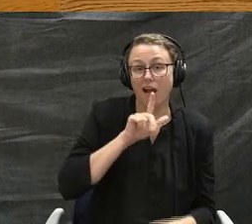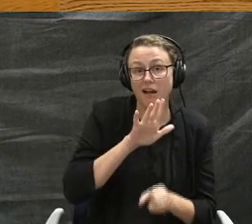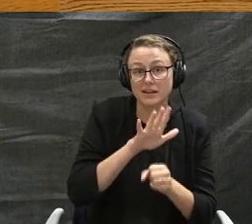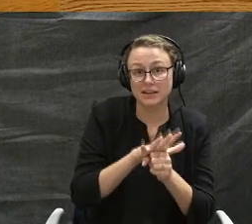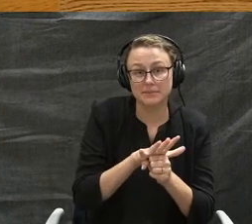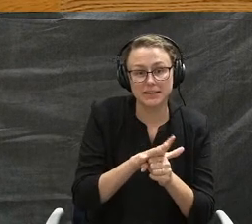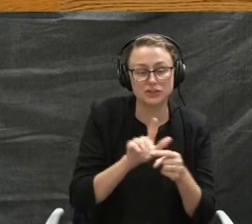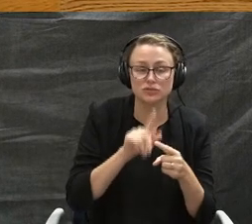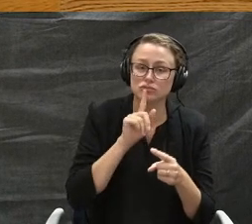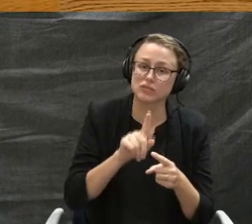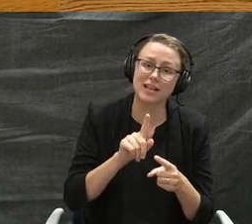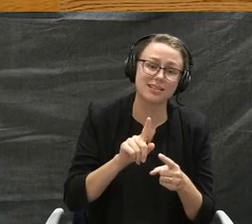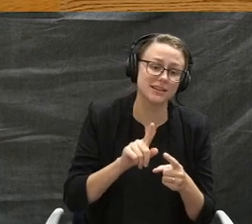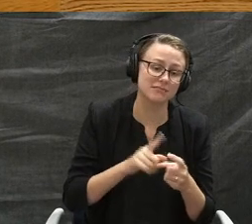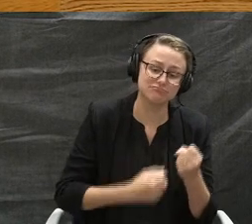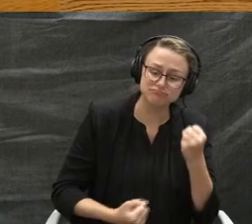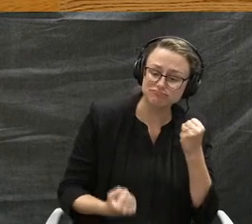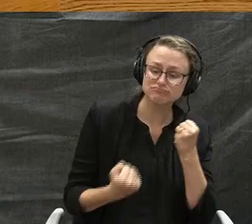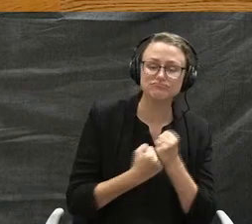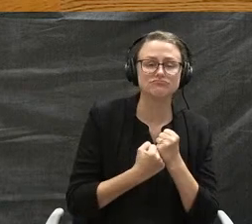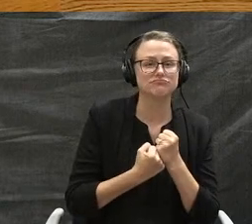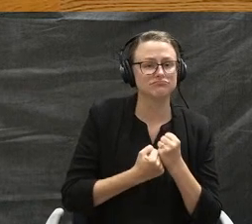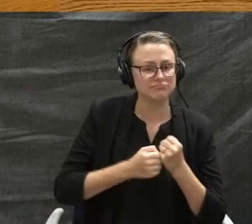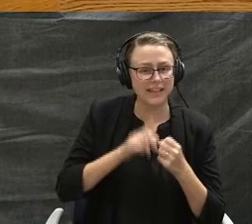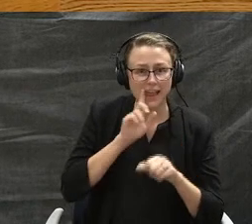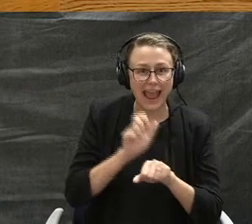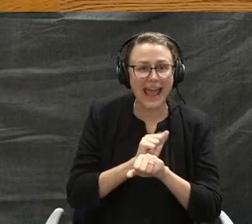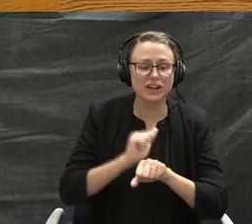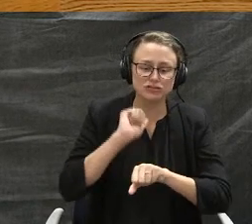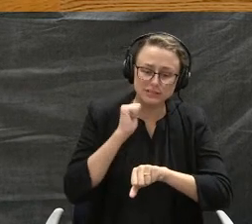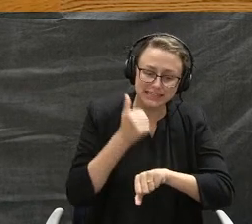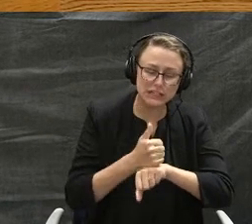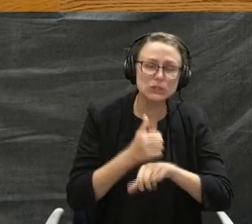in do implementing those things. It it just didn't elevate to